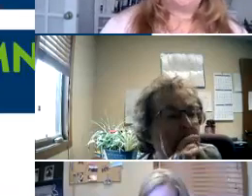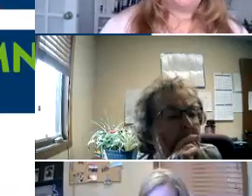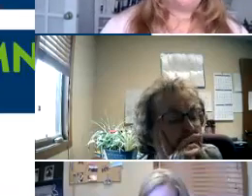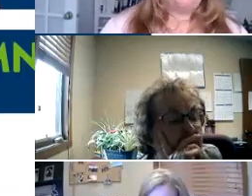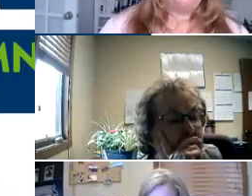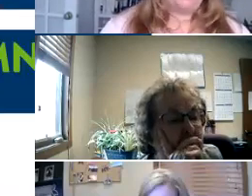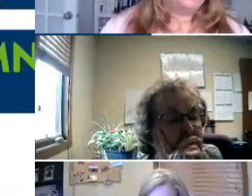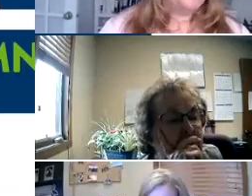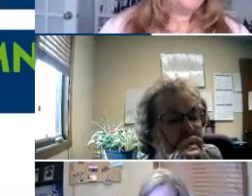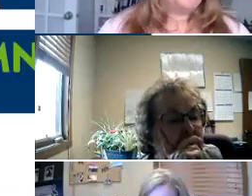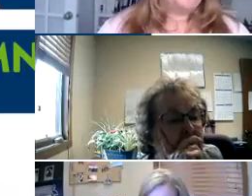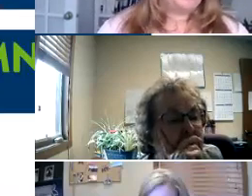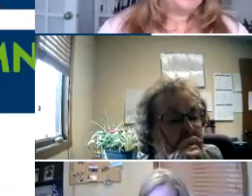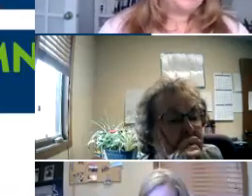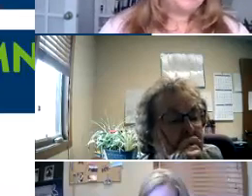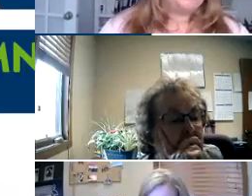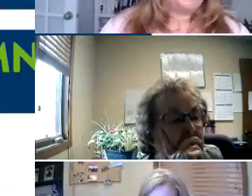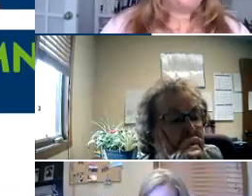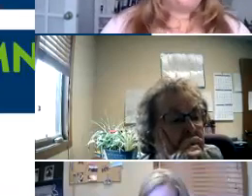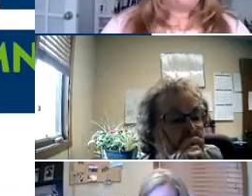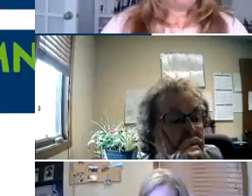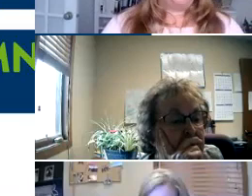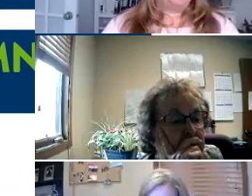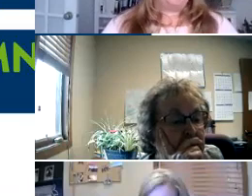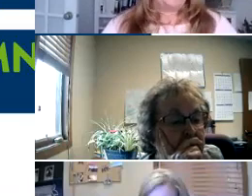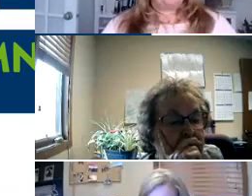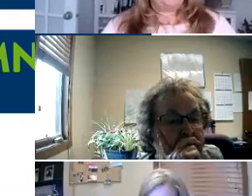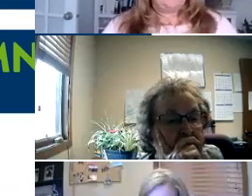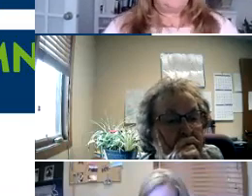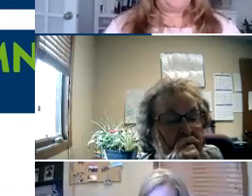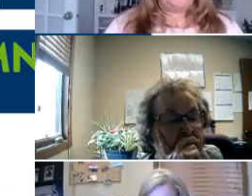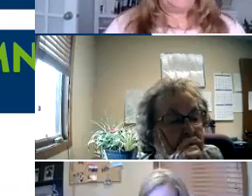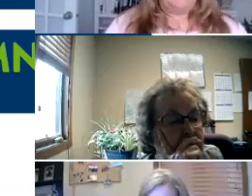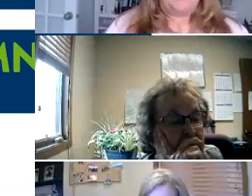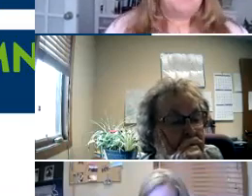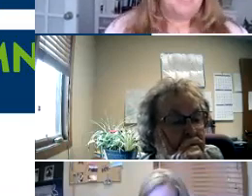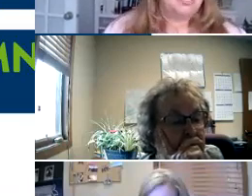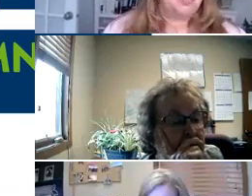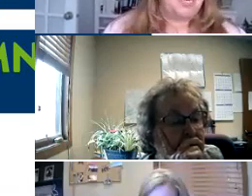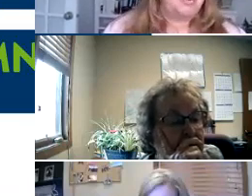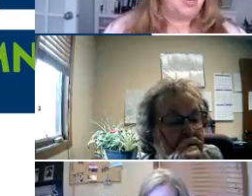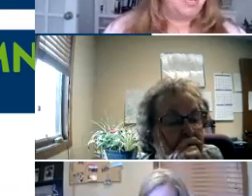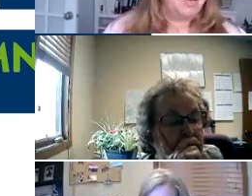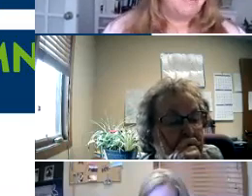the licensing and that hyper Link is right there on the bottom that screen and you can click on that link and it